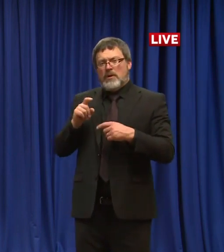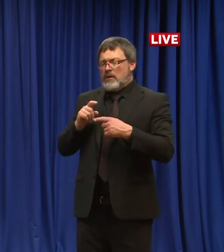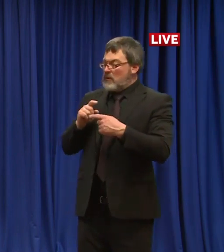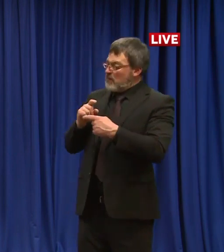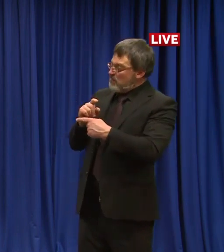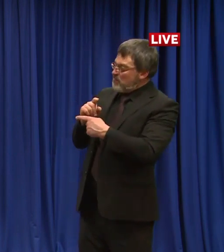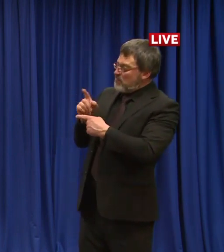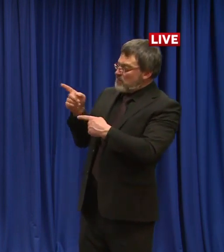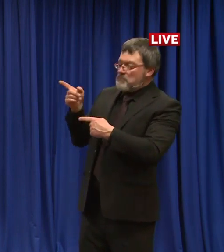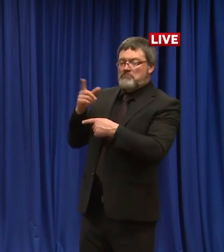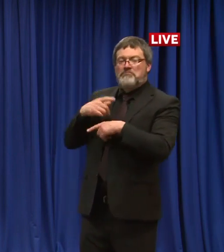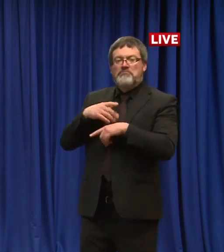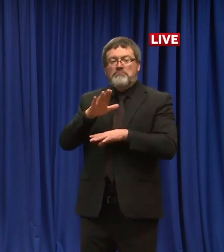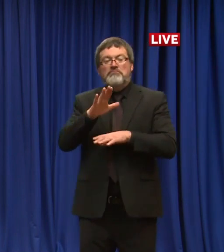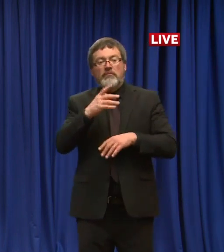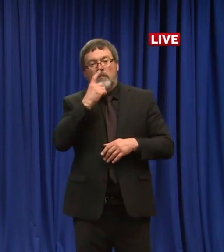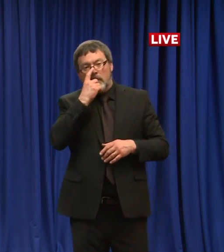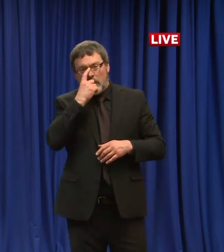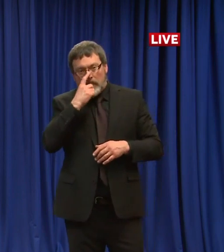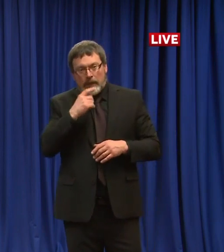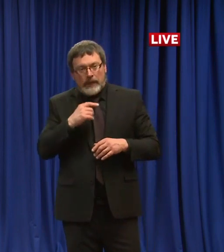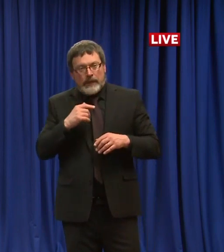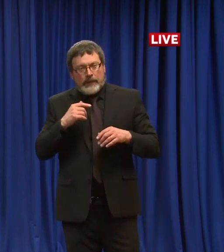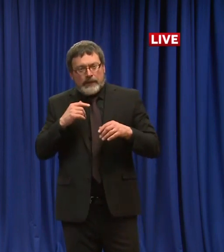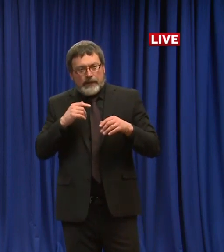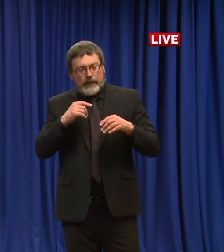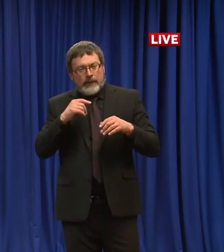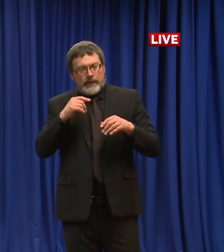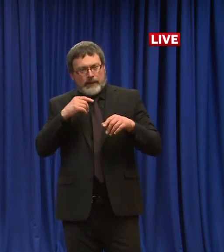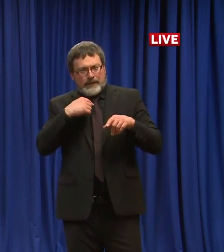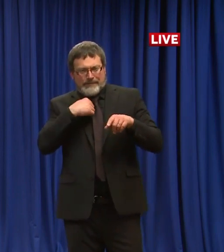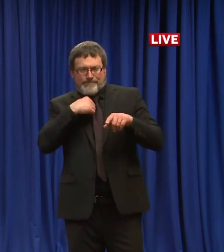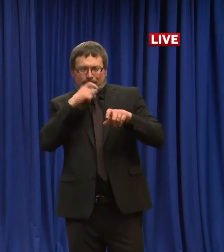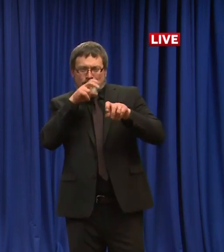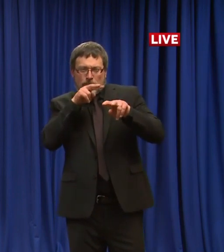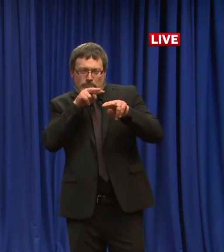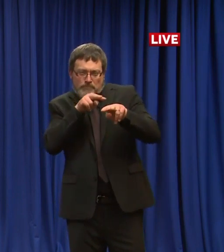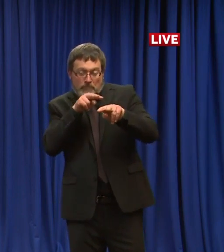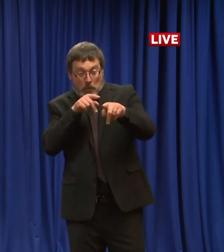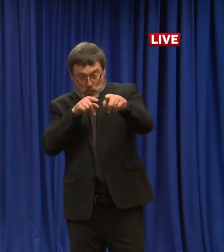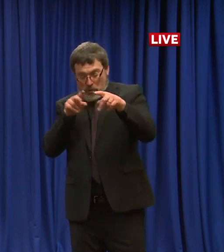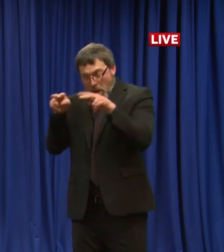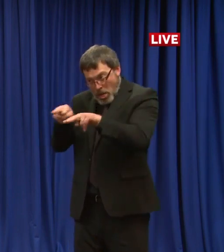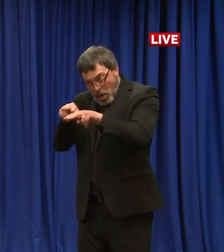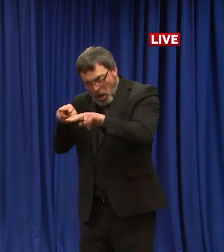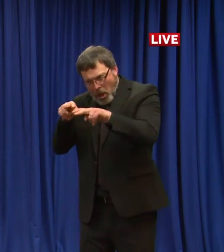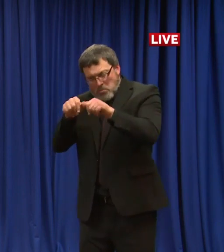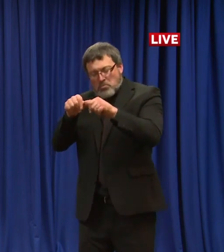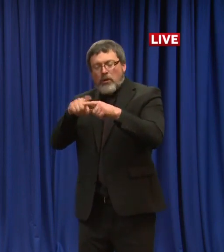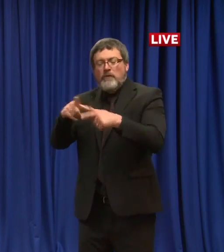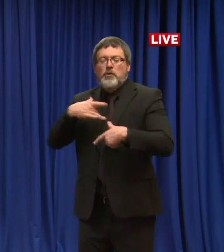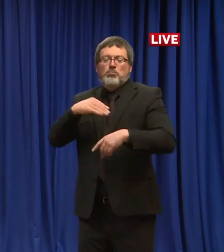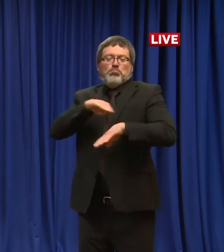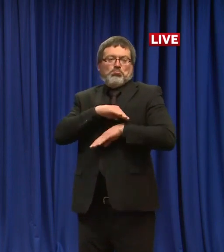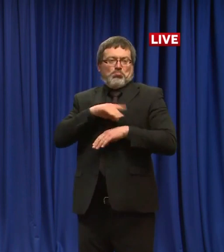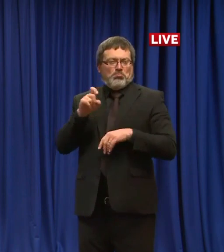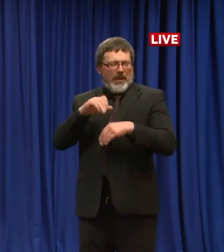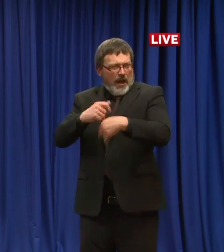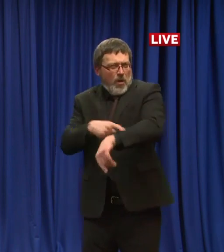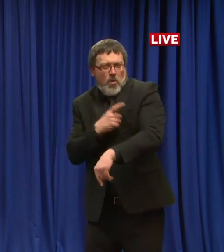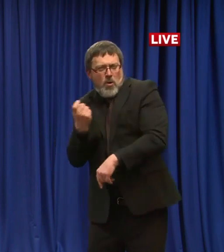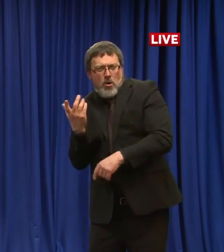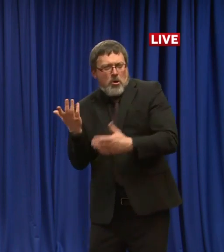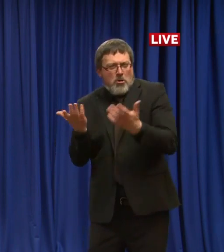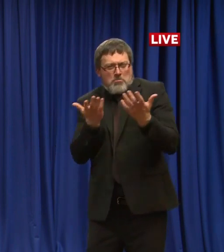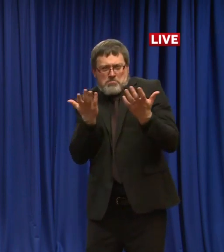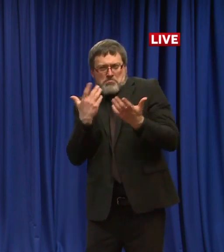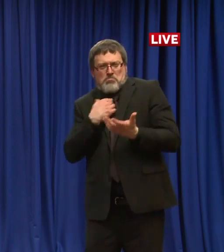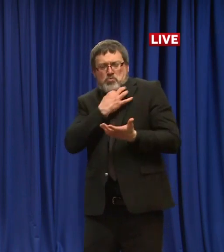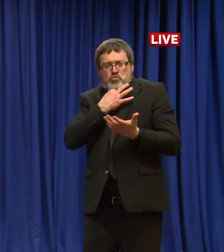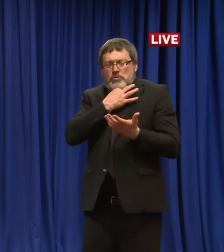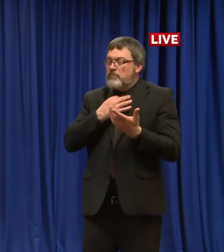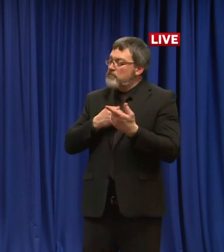SO SO THE QUESTION THE QUESTION IS HOW HOW LONG DO WE HAVE TO FOLLOW THE DATA BEFORE WE CAN SAY THAT WE BELIEVE IT’S TRENDING DOWN OR IT’S GOING DOWN.